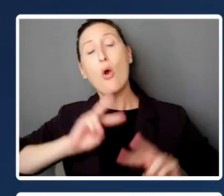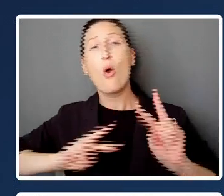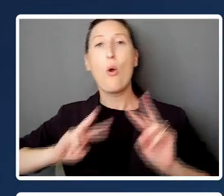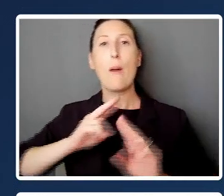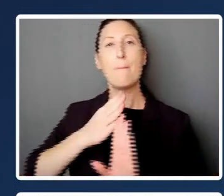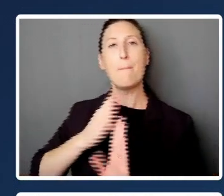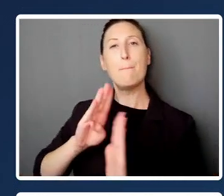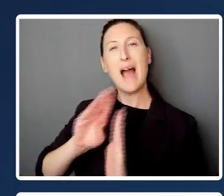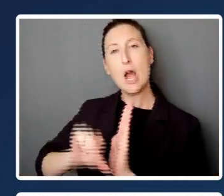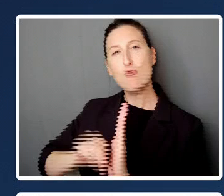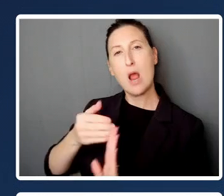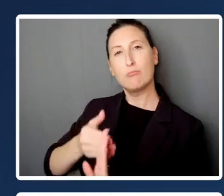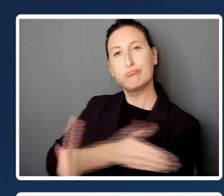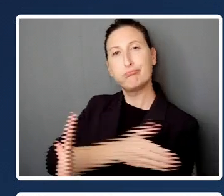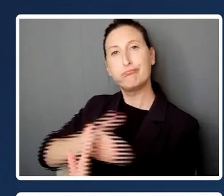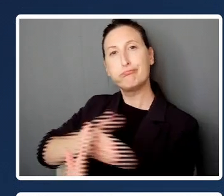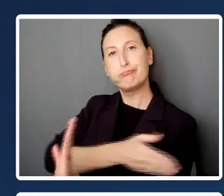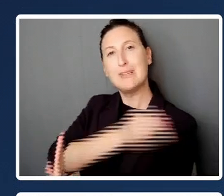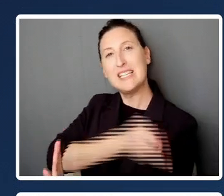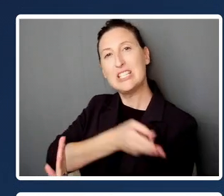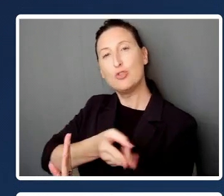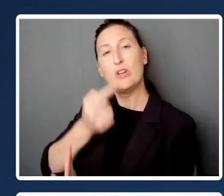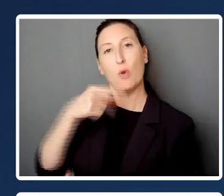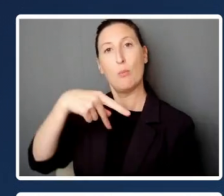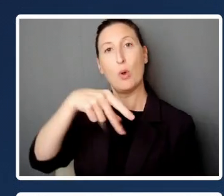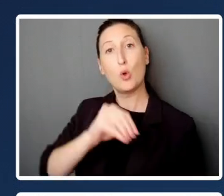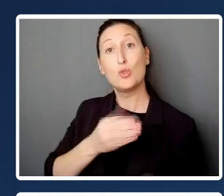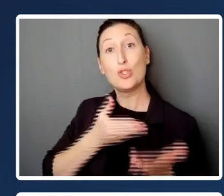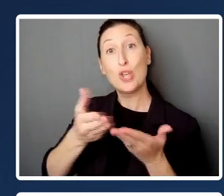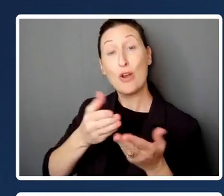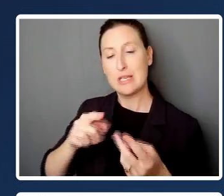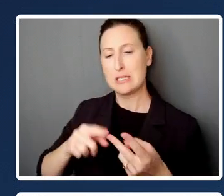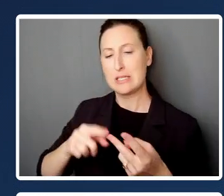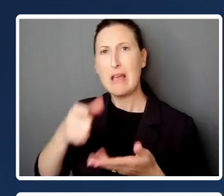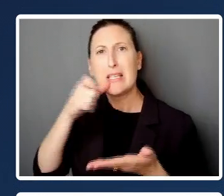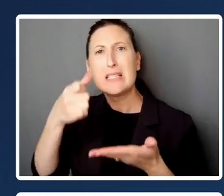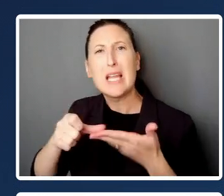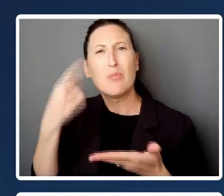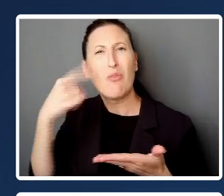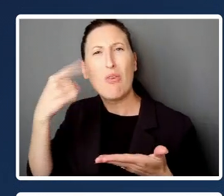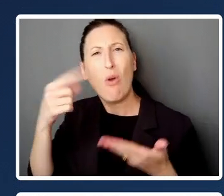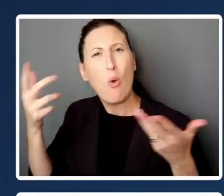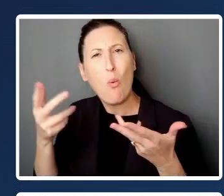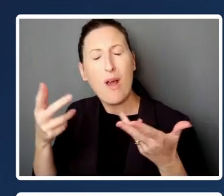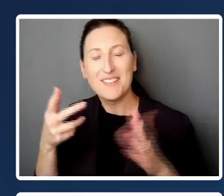what postage stamps are for. It's always kind of surprising, I think, to adults that kids